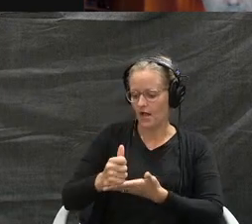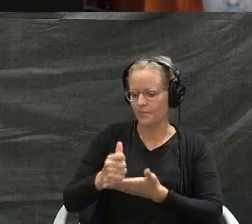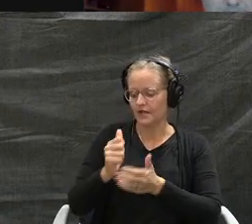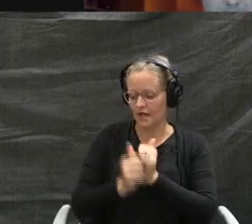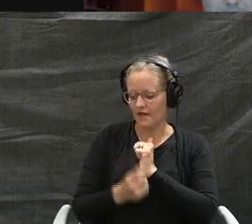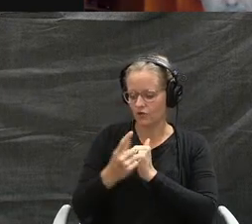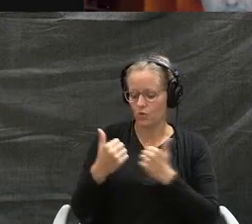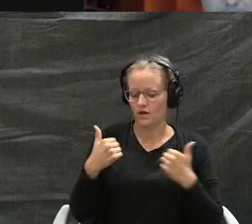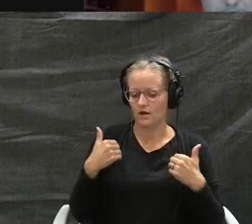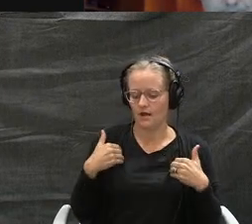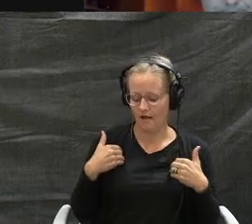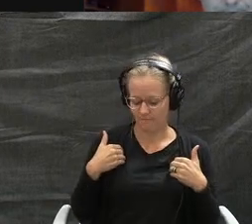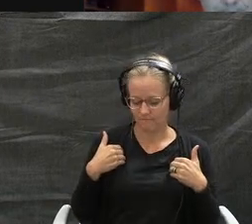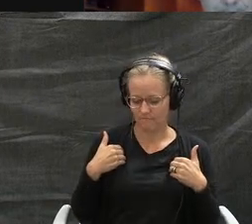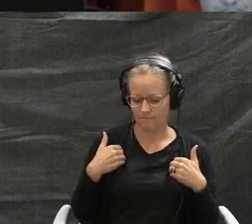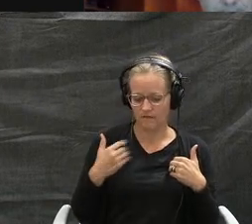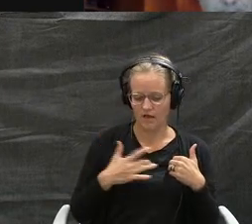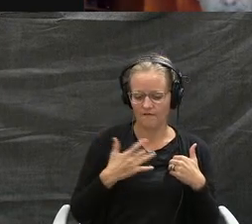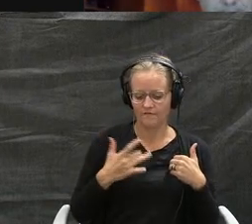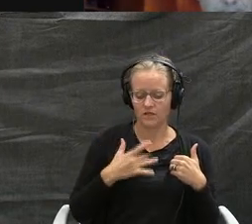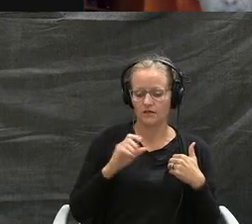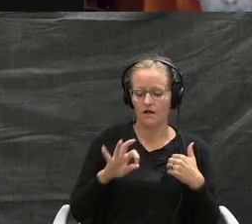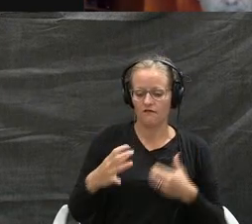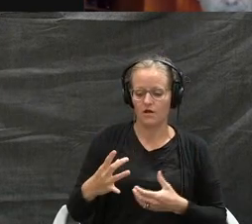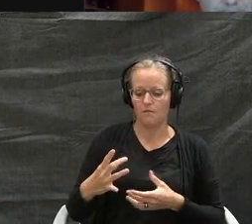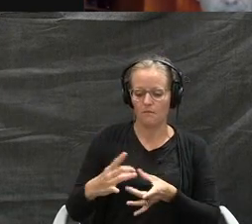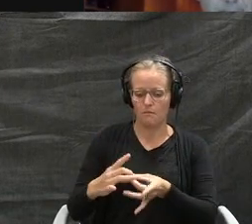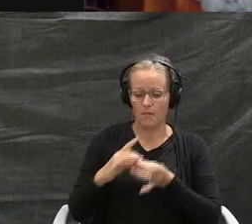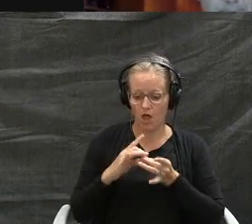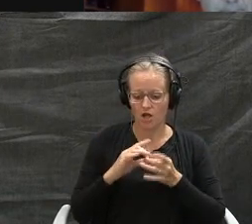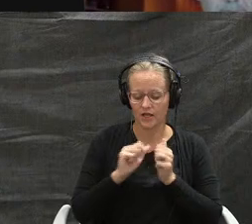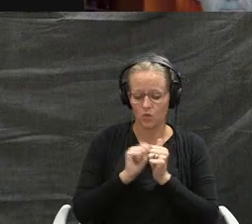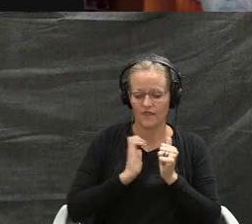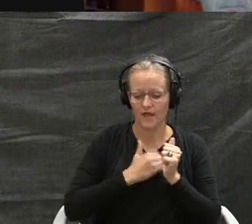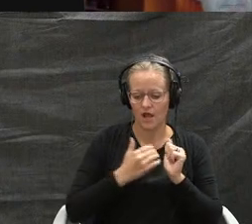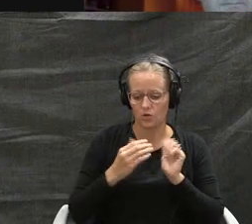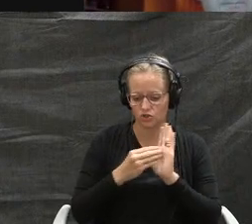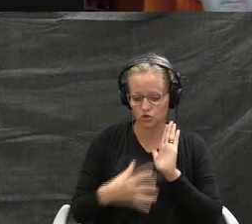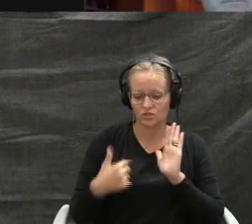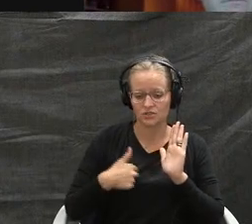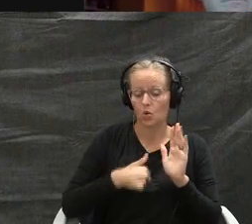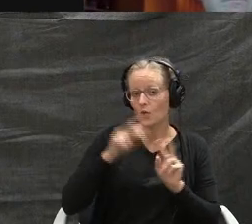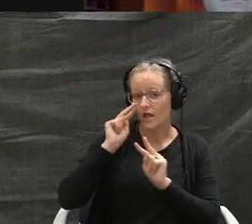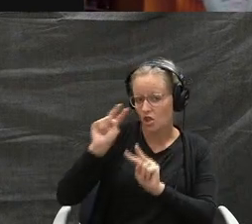action into making necessary changes. We look forward to partnering with students, parents, staff and community